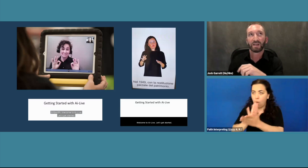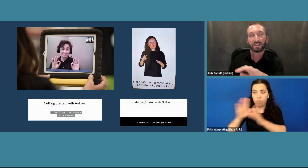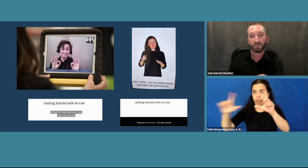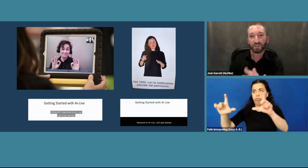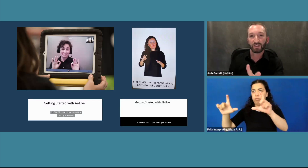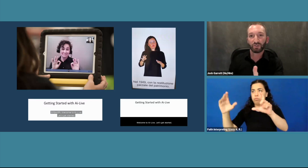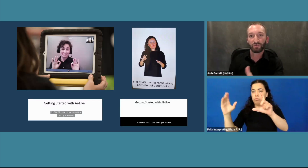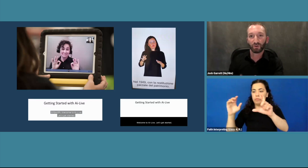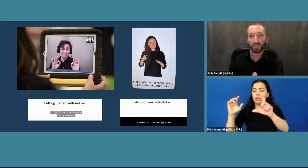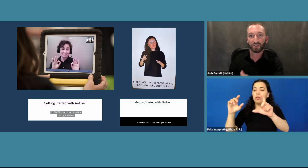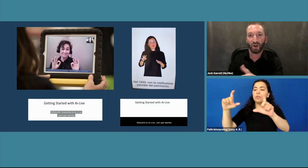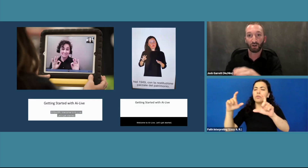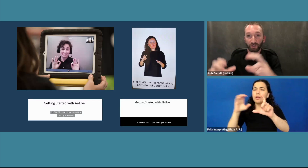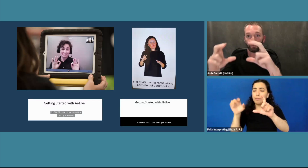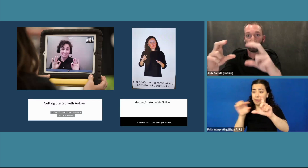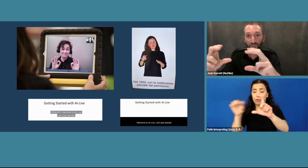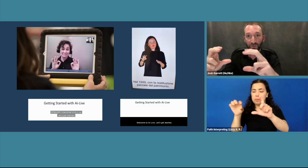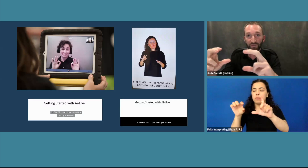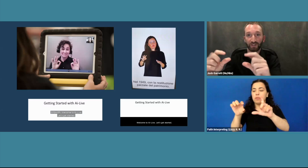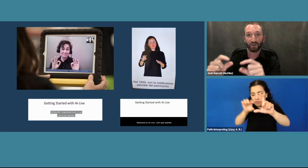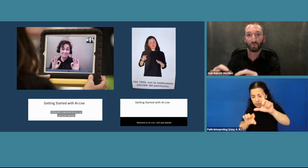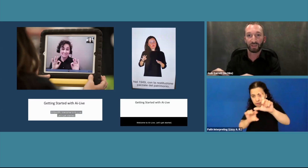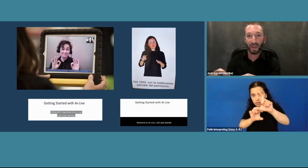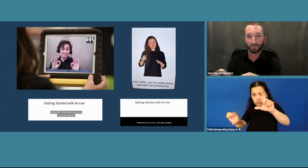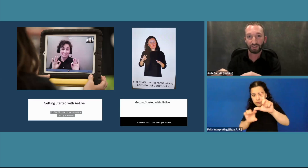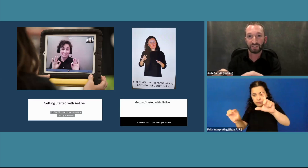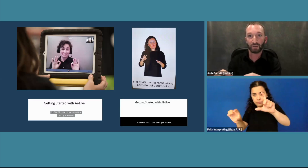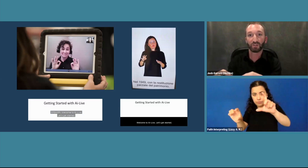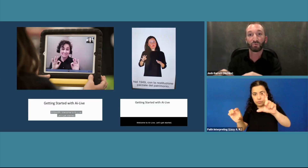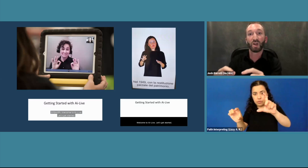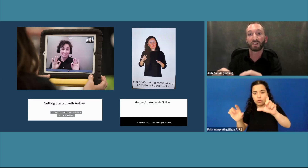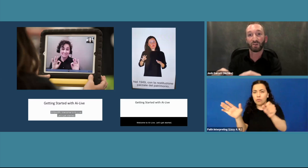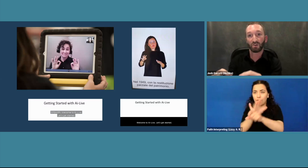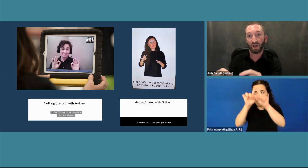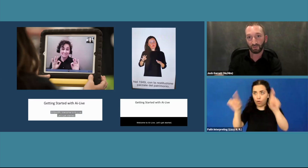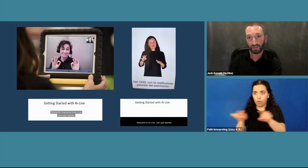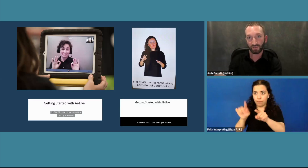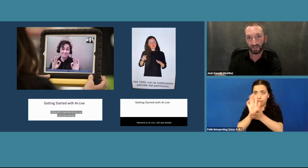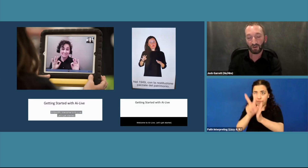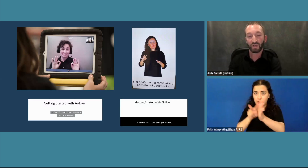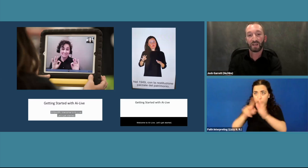Essentially, the two versions are full screen video with captions down below not at all covering the video.